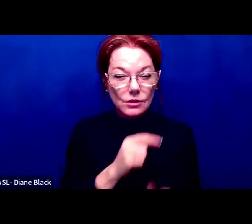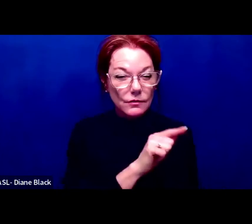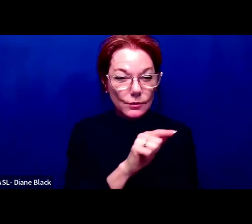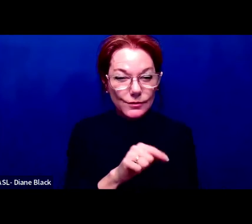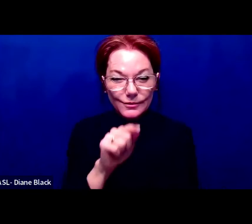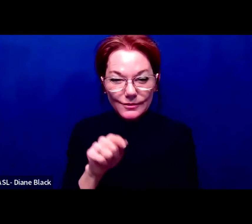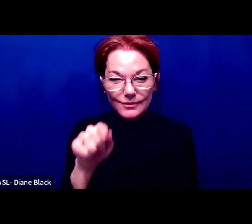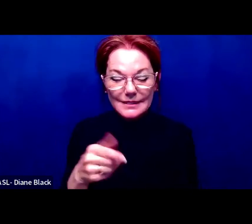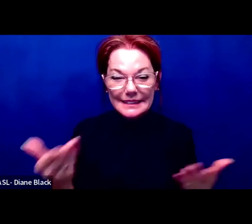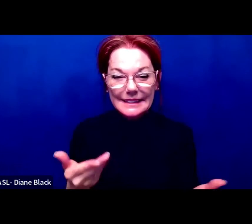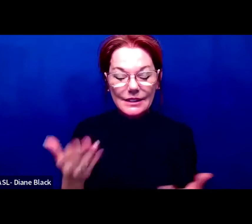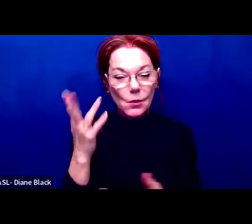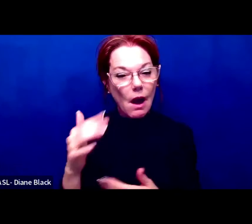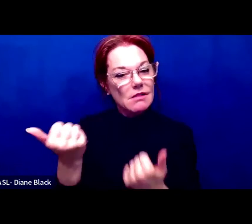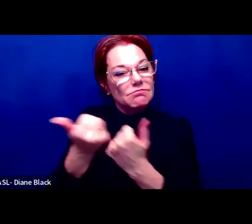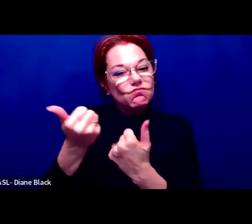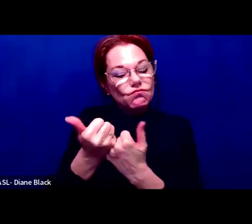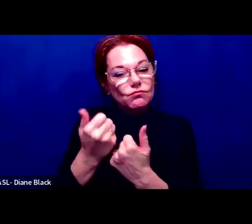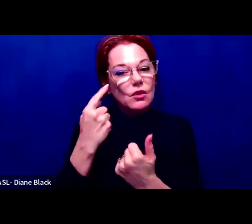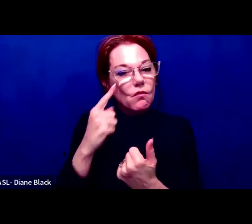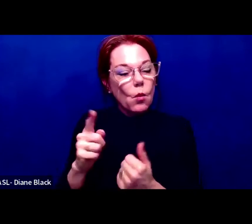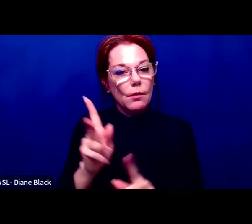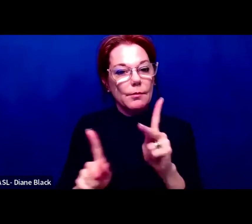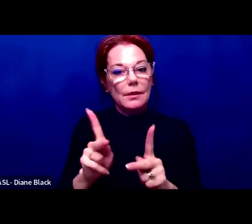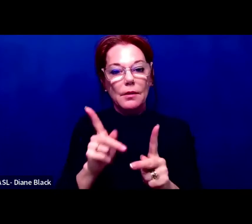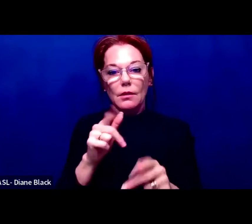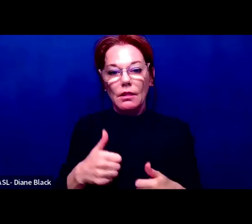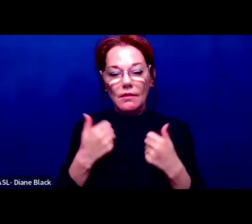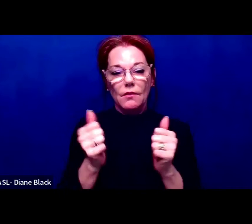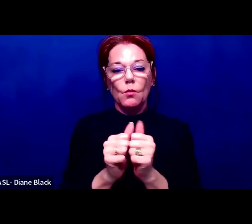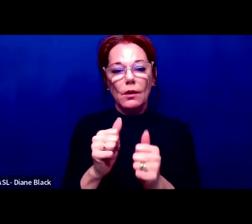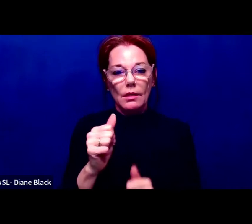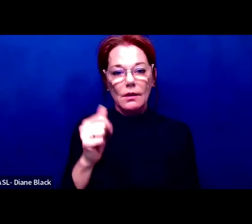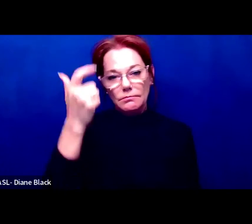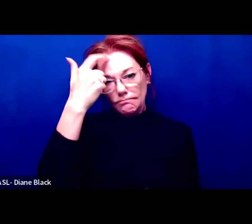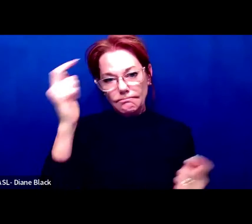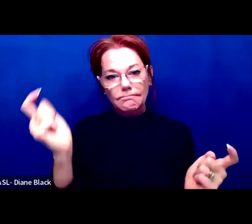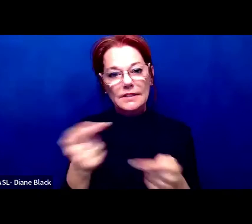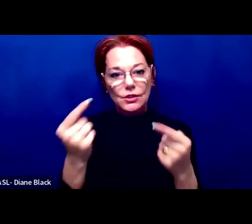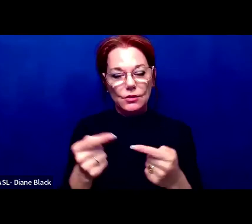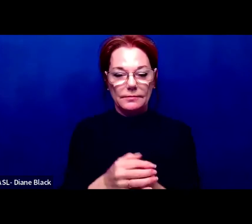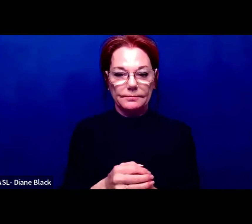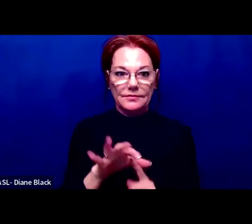advocating on behalf of people living with brain injury, and a special shout out to all of the